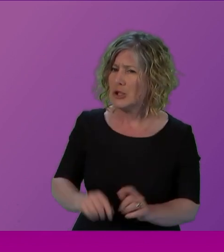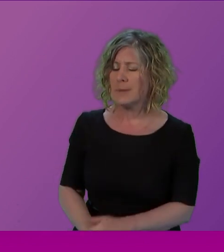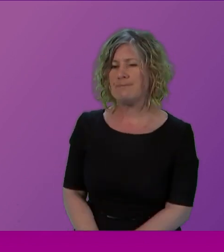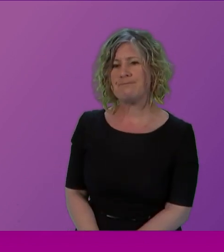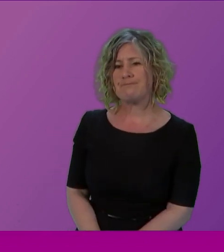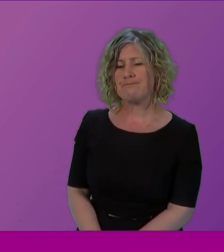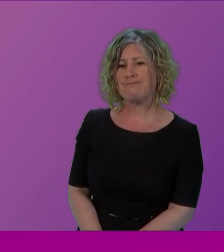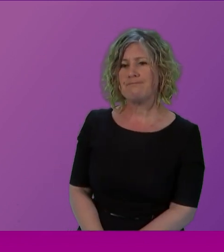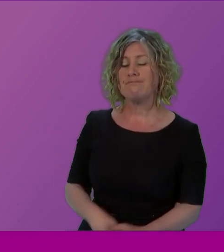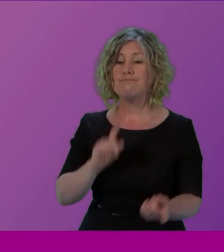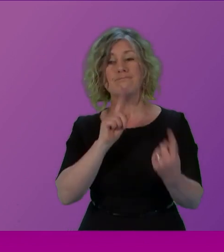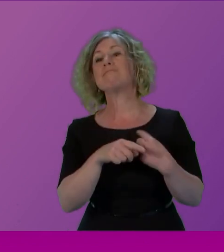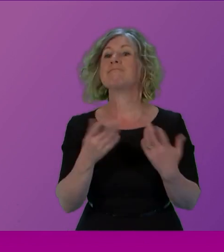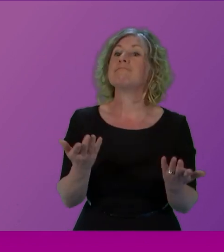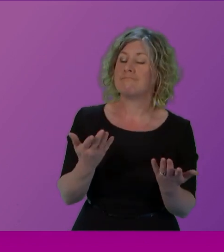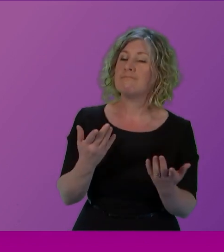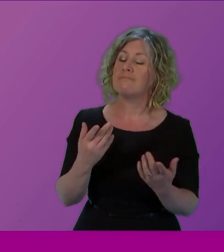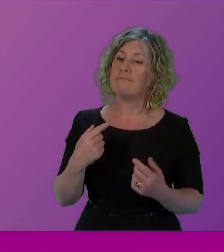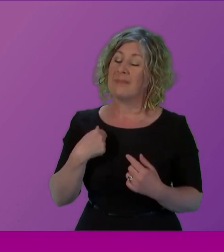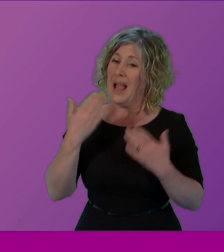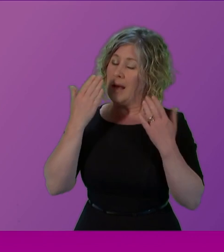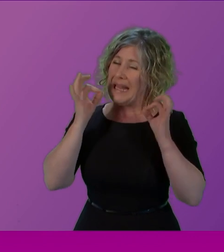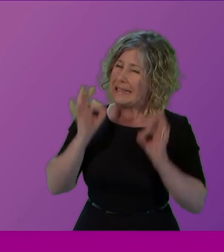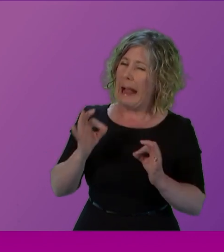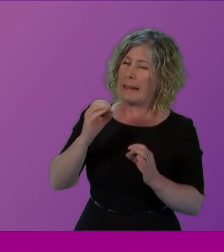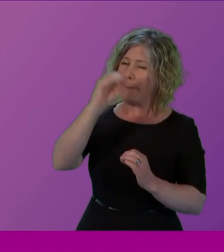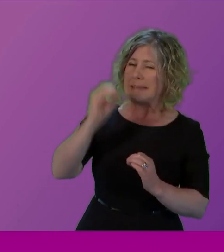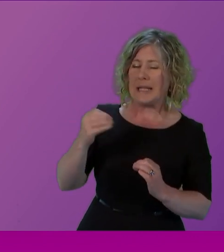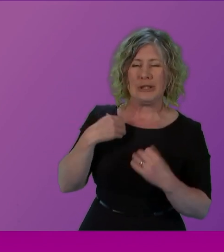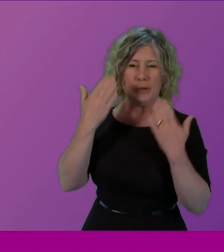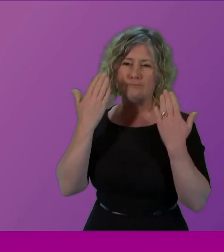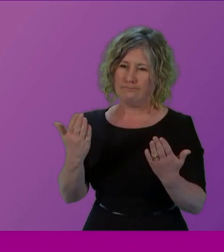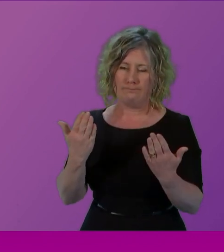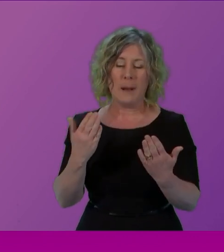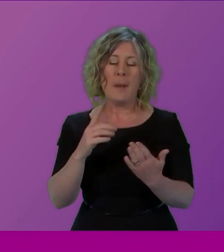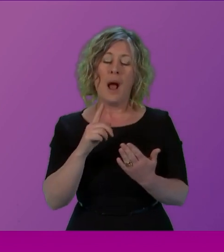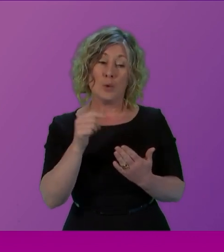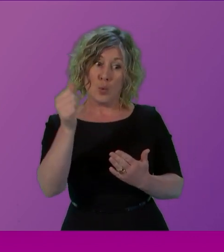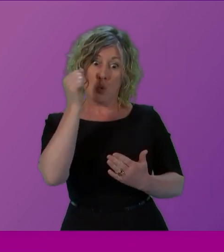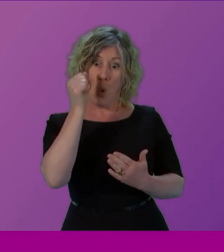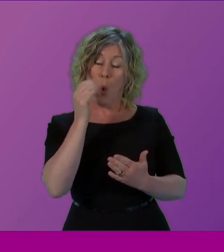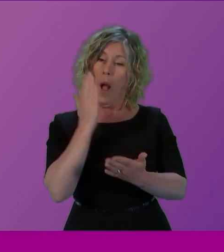What I know is that more than 1.6 million NHS examination appointments were completed